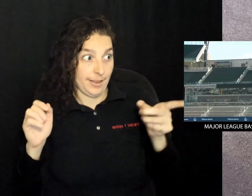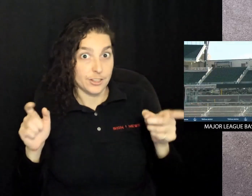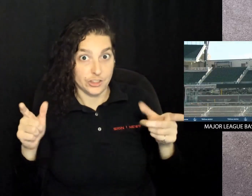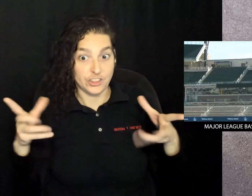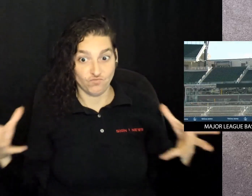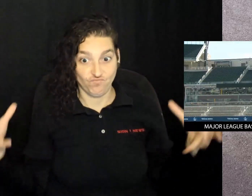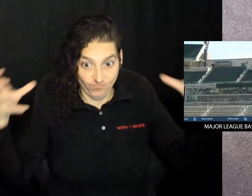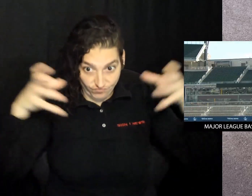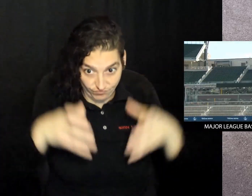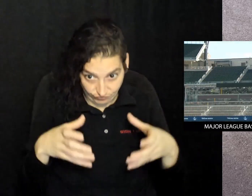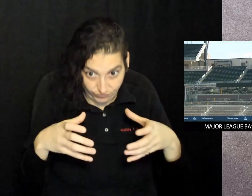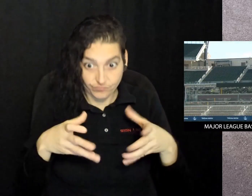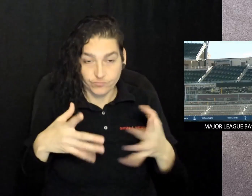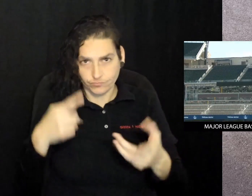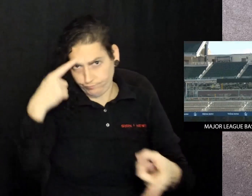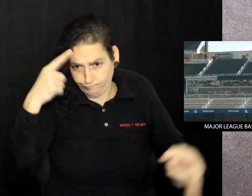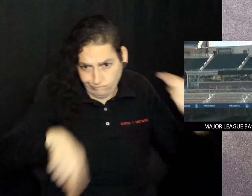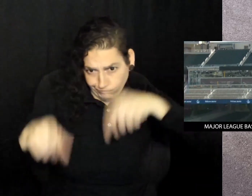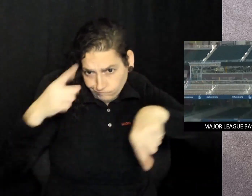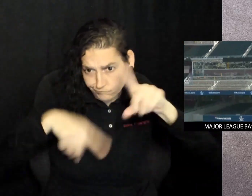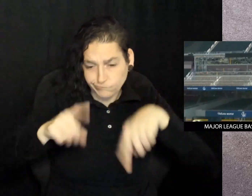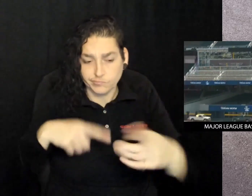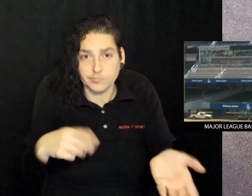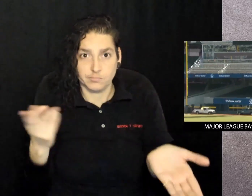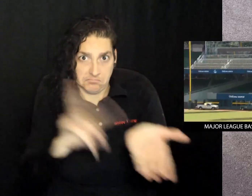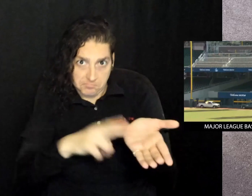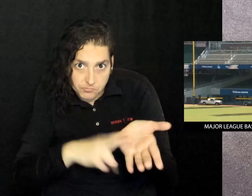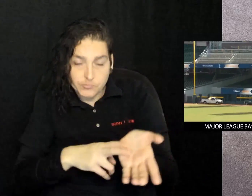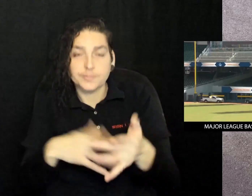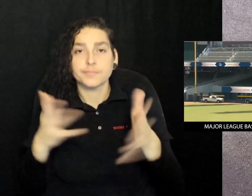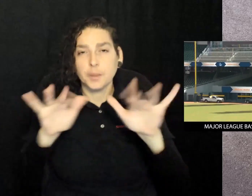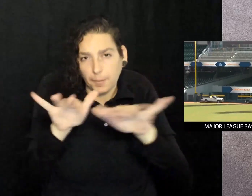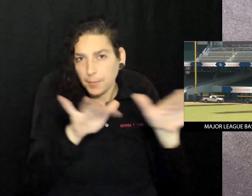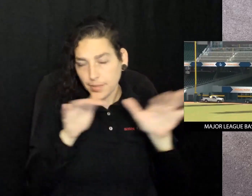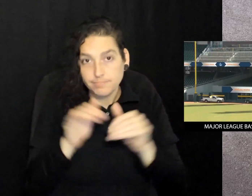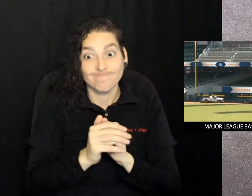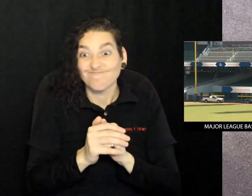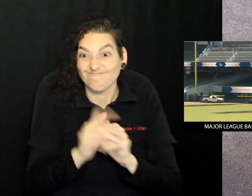the collective bargaining agreement between major league baseball and the players association